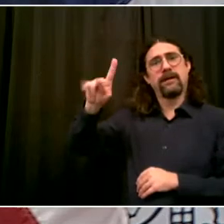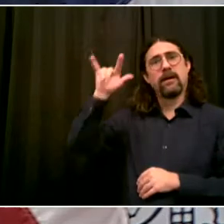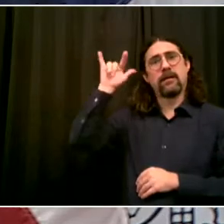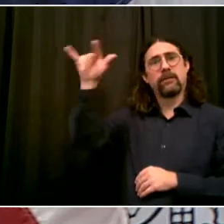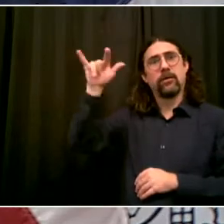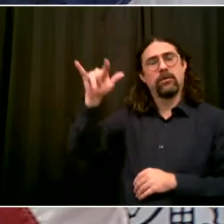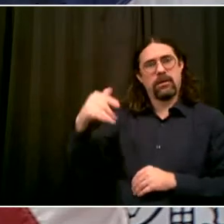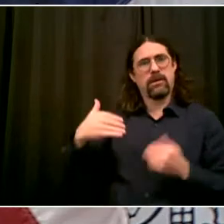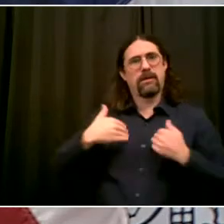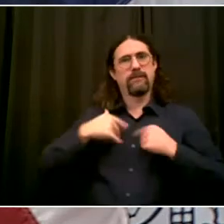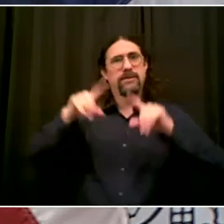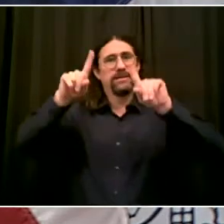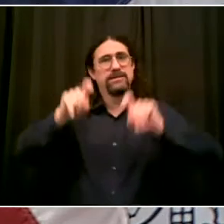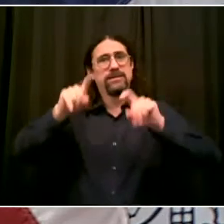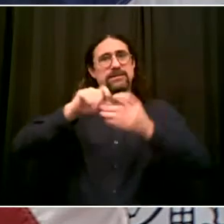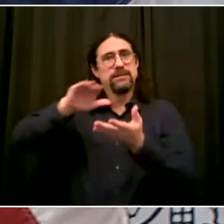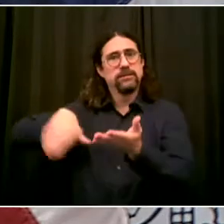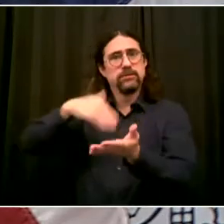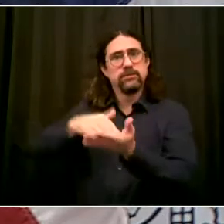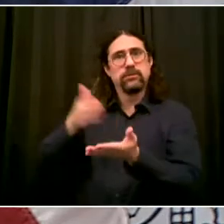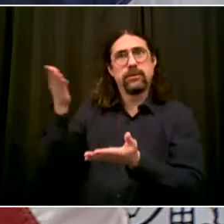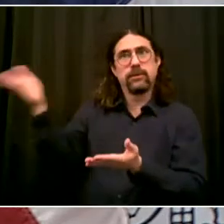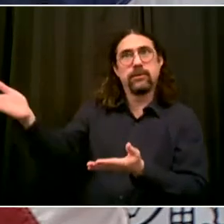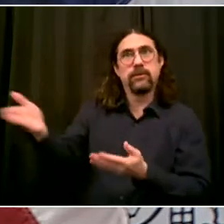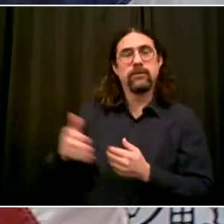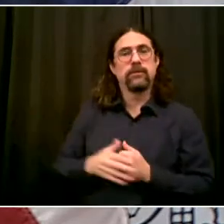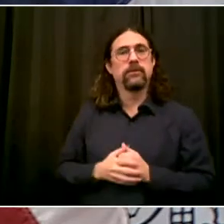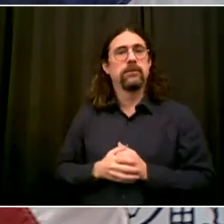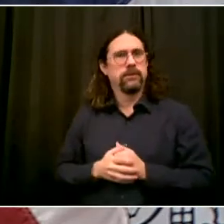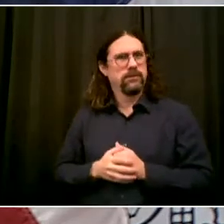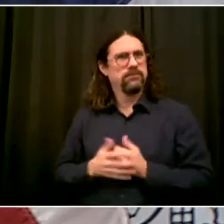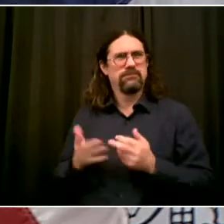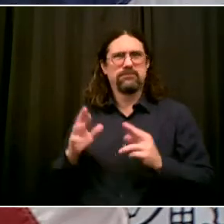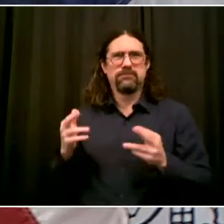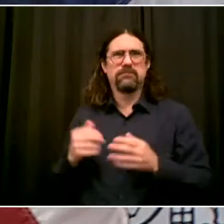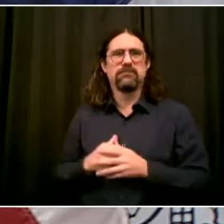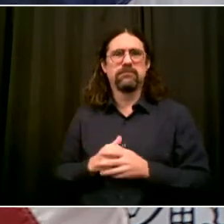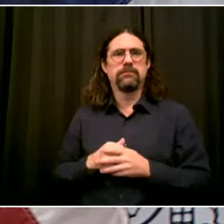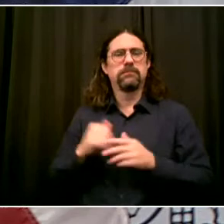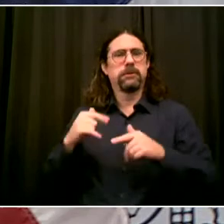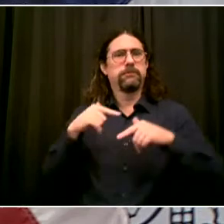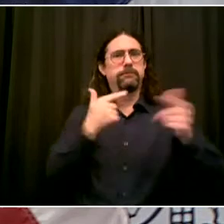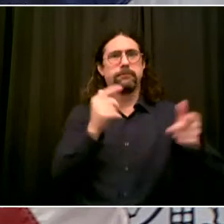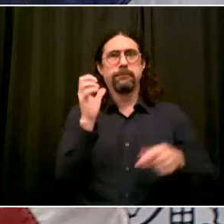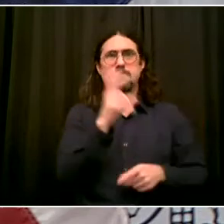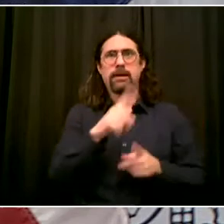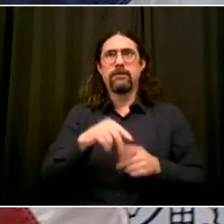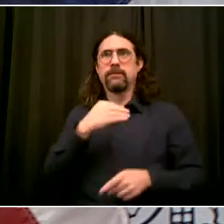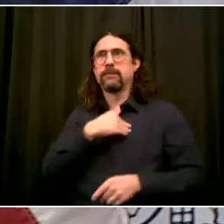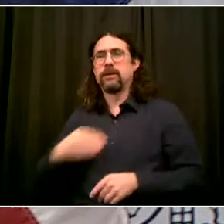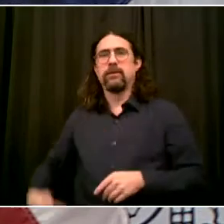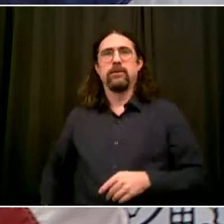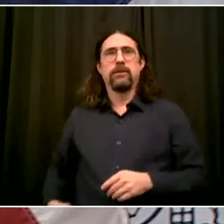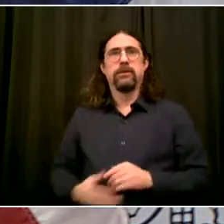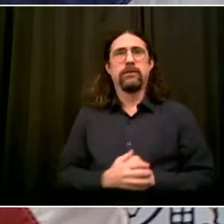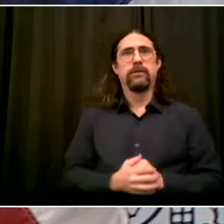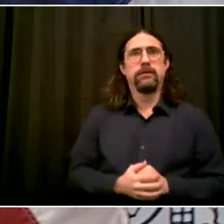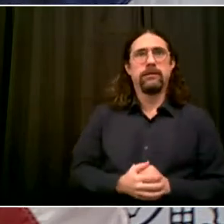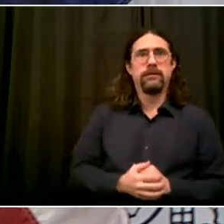THEY HAD A NEGATIVE BEFORE THEY CAME BACK AND ANOTHER NEGATIVE WHEN THEY COME BACK, THAT'S IDEAL. THAT'S WONDERFUL.